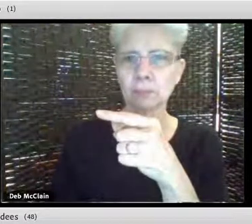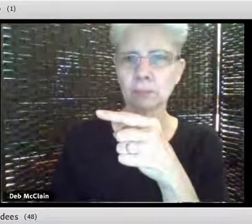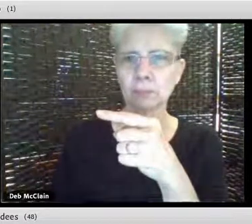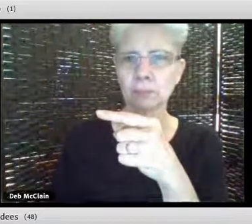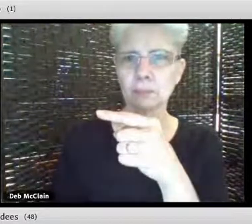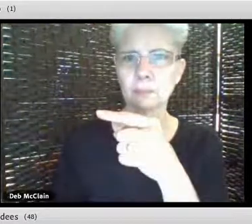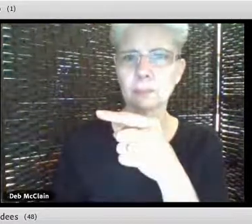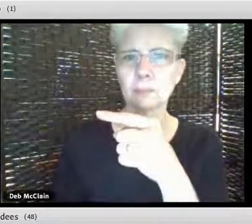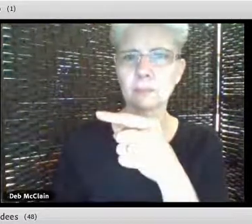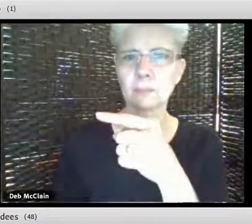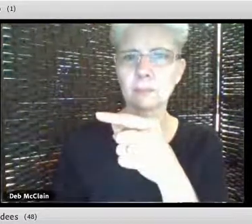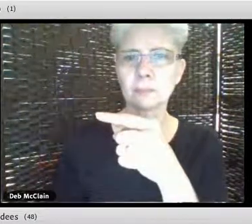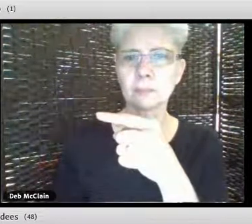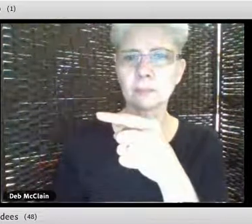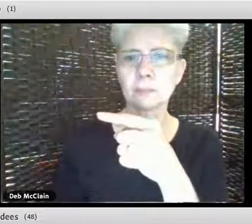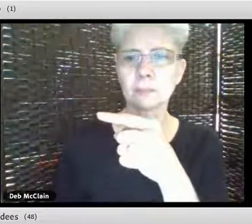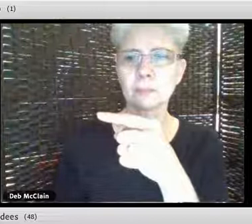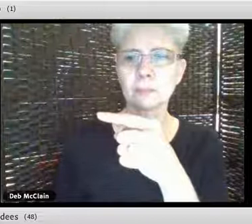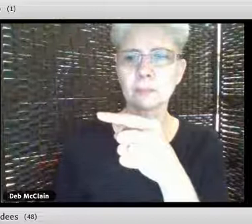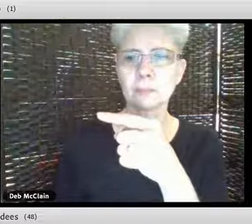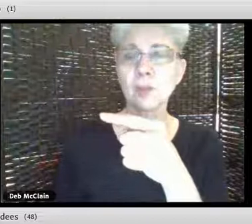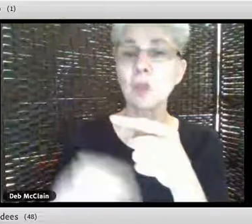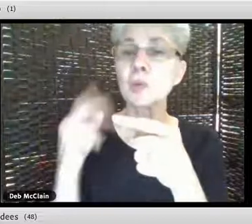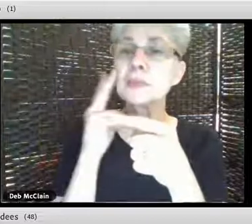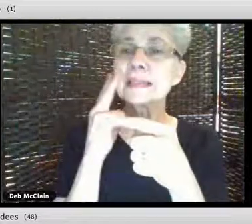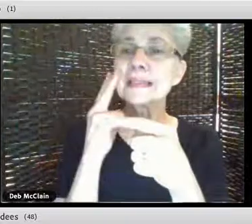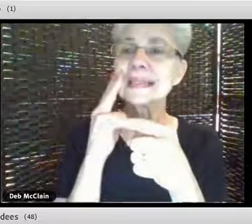Okay Sorry about that.